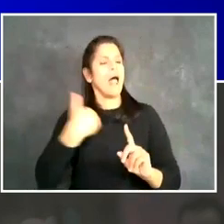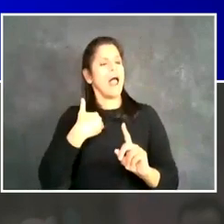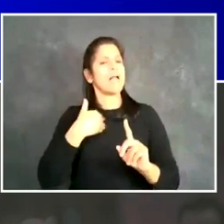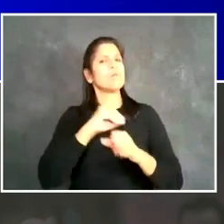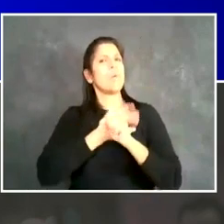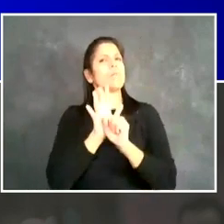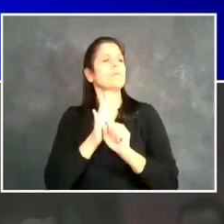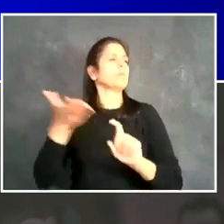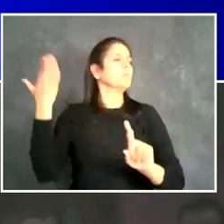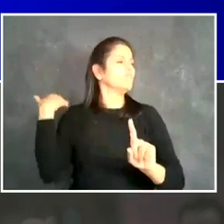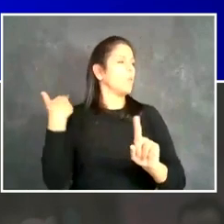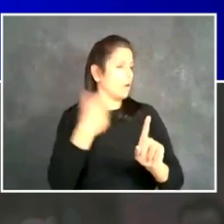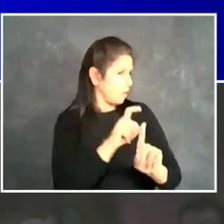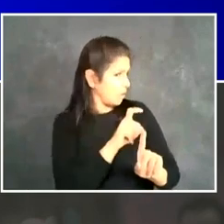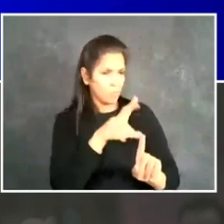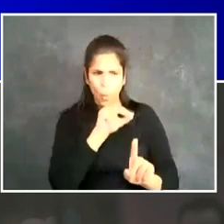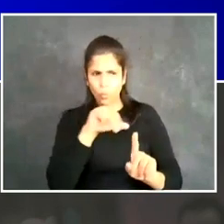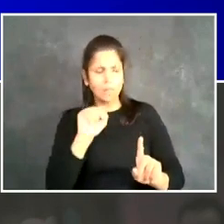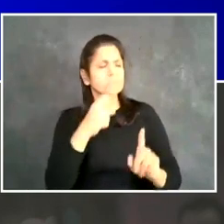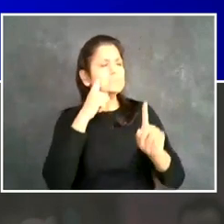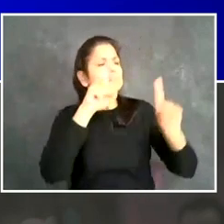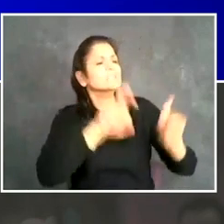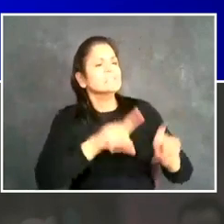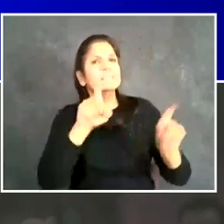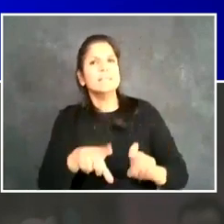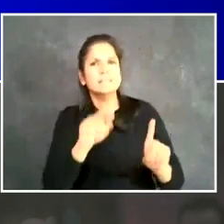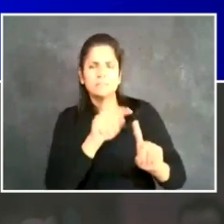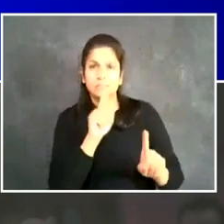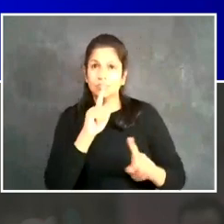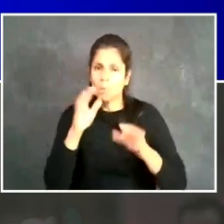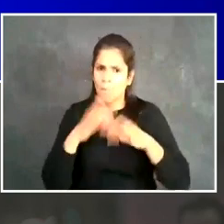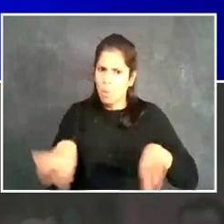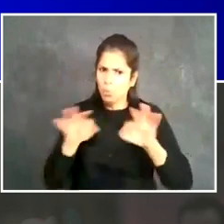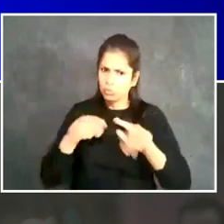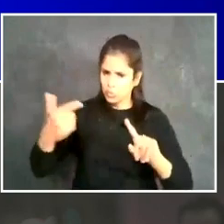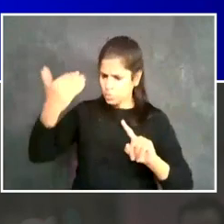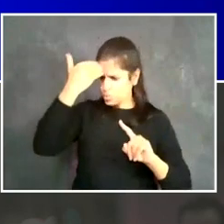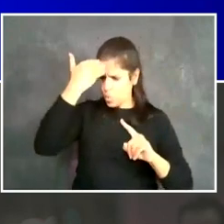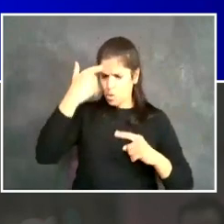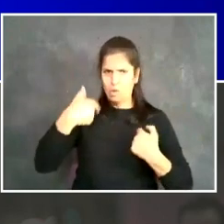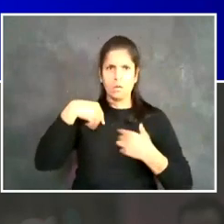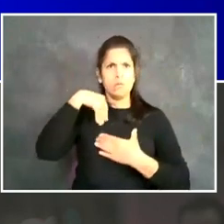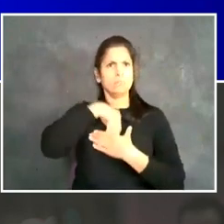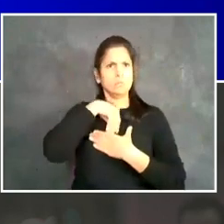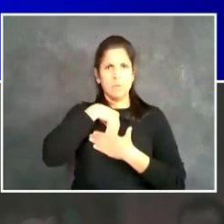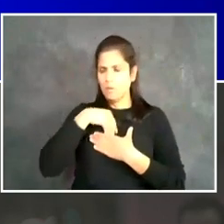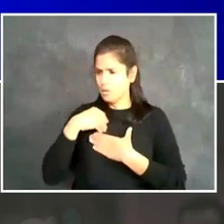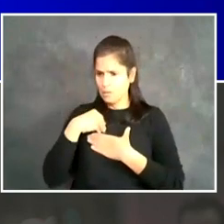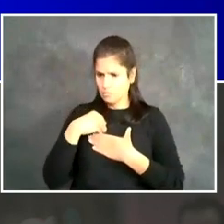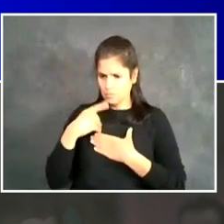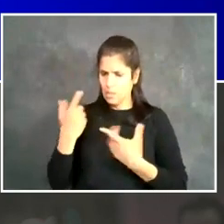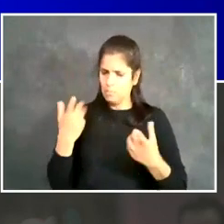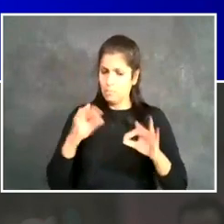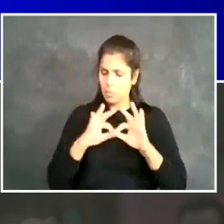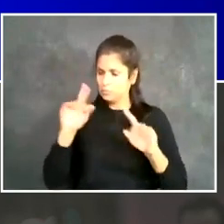KNOWING IF YOU'VE BEEN EXPOSED TO IT IS POWERFUL INFORMATION.